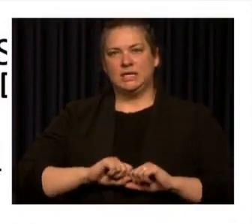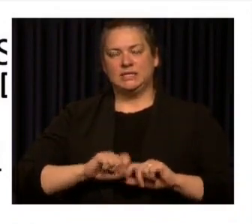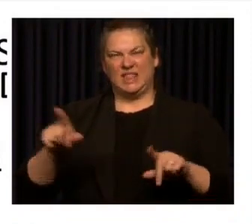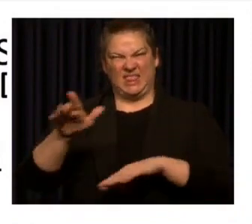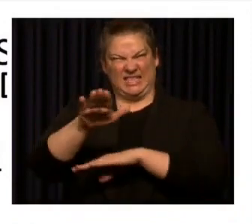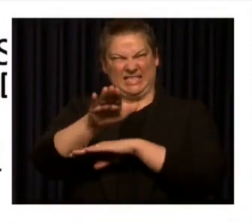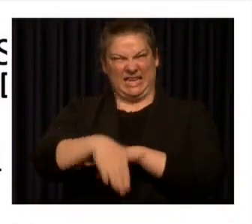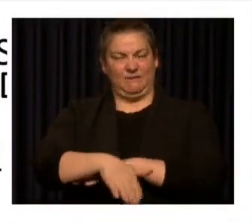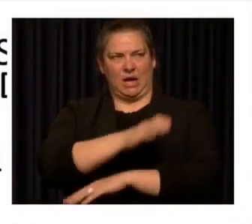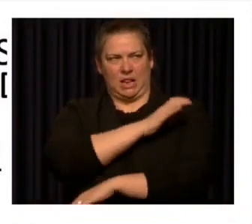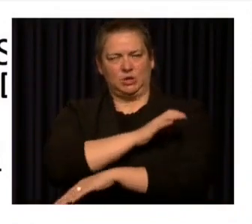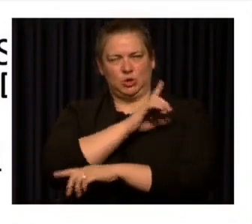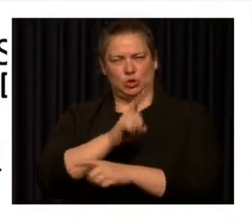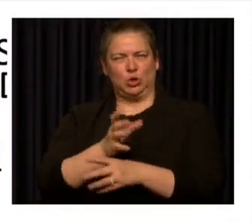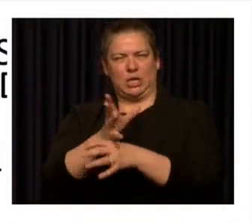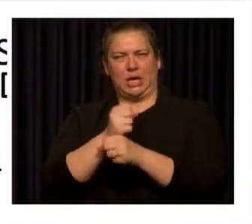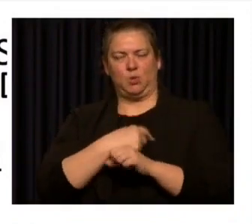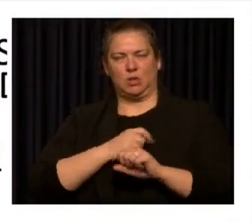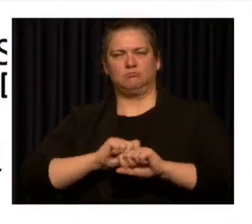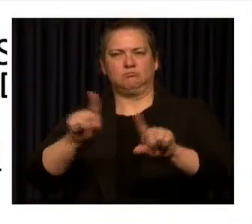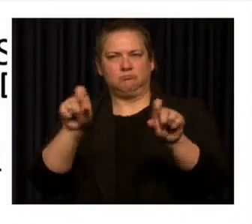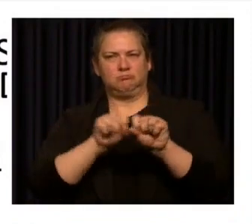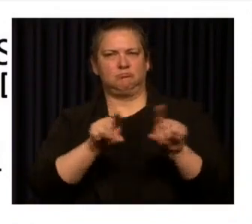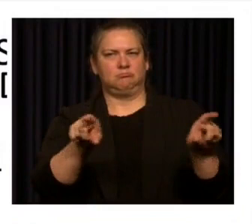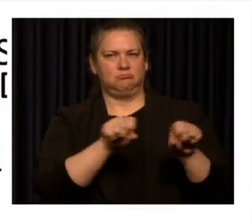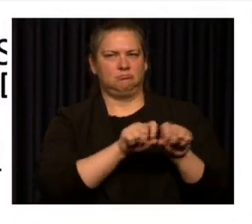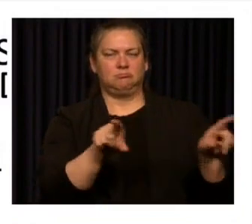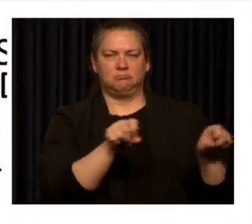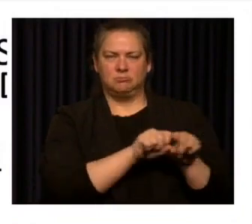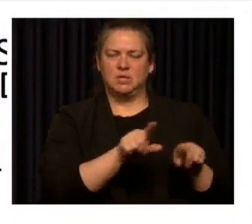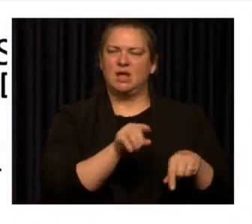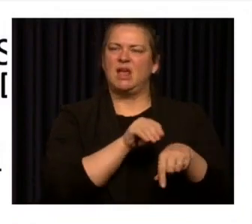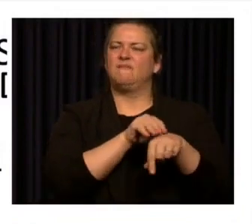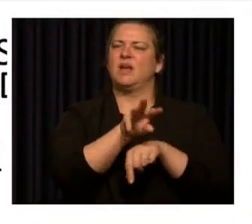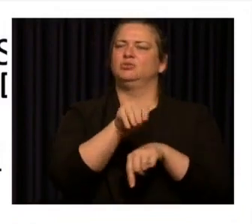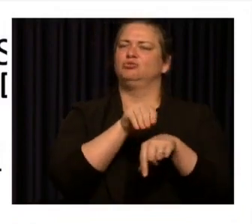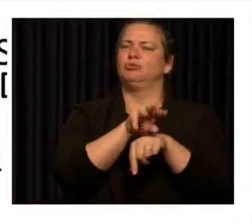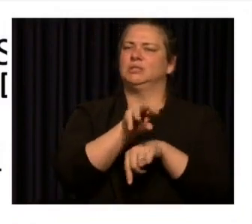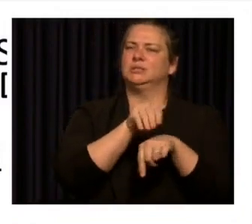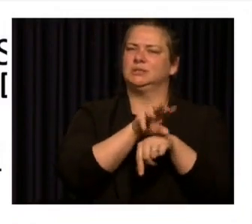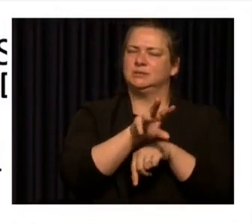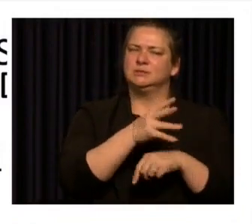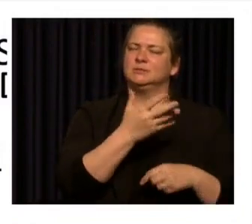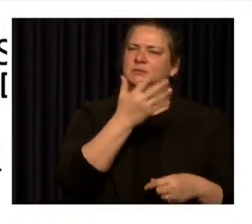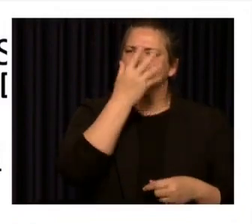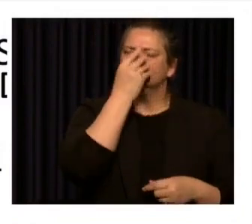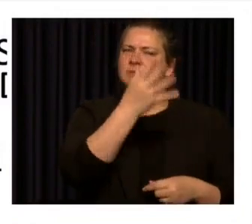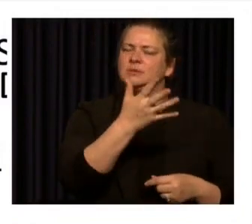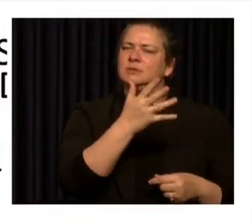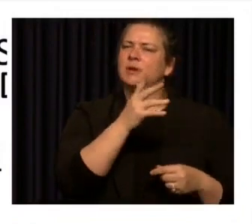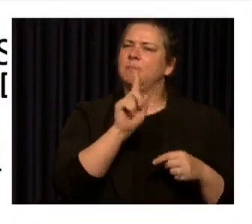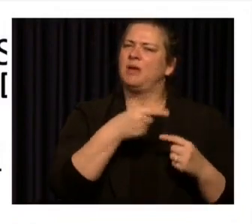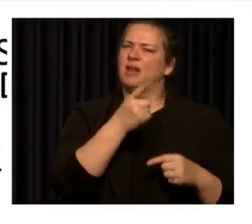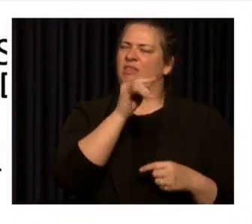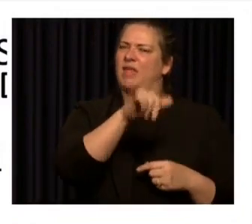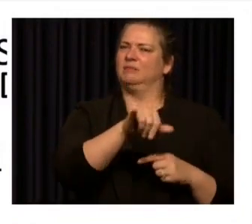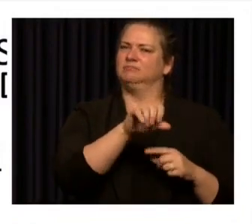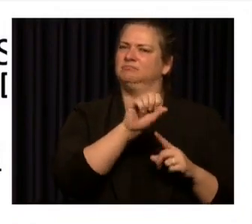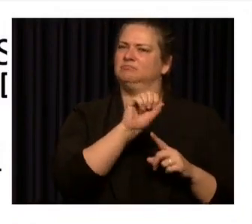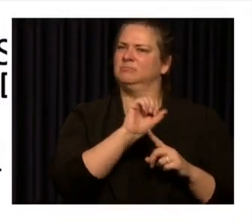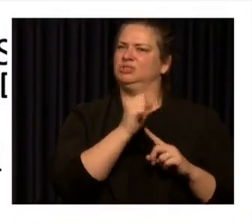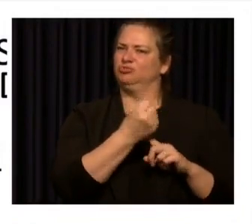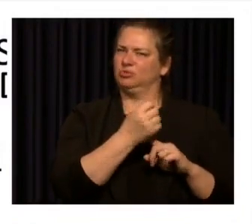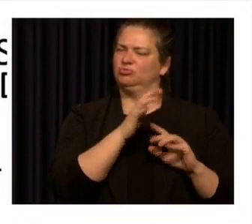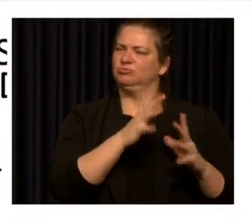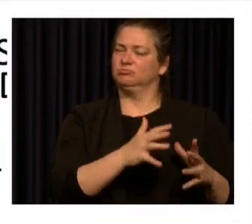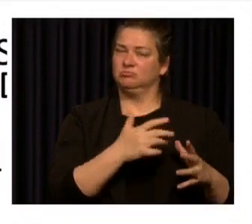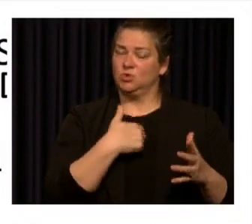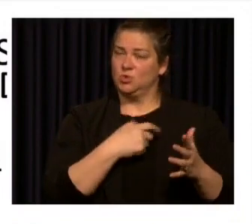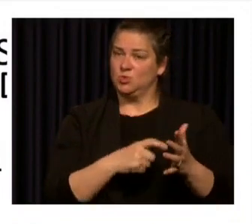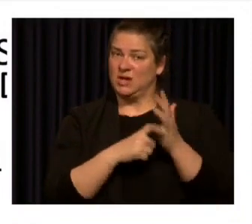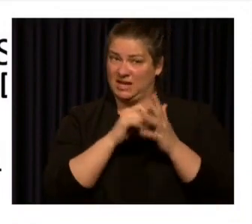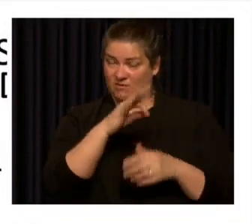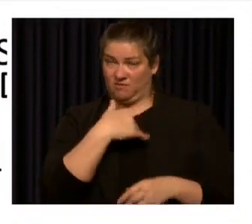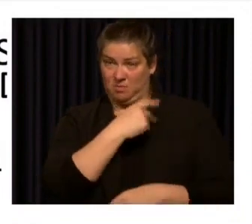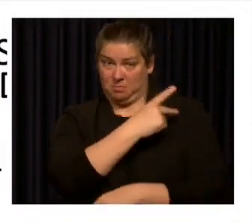FROM THE STATE LEVEL AT KENTUCKY DEPARTMENT OF PUBLIC HEALTH, WE ARE SENDING OUT THIS EVENING AND CLINICIANS WILL START RECEIVING IT TO NORMAL DISTRIBUTION CHANNELS TOMORROW, AN ADVISORY